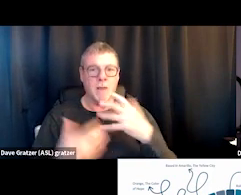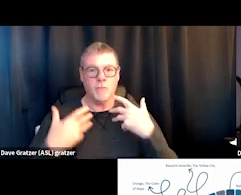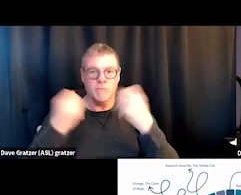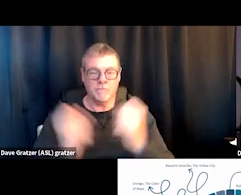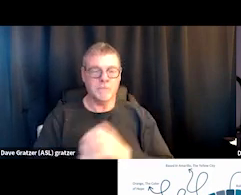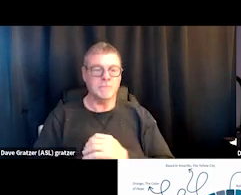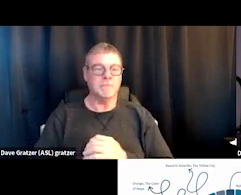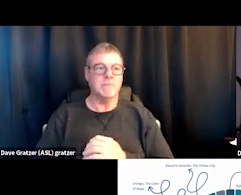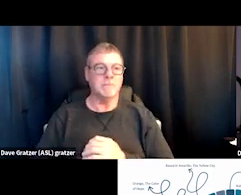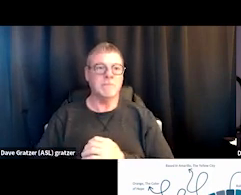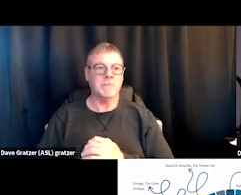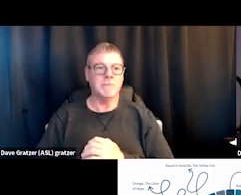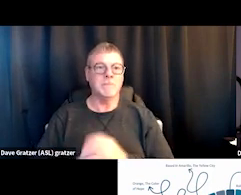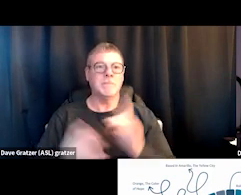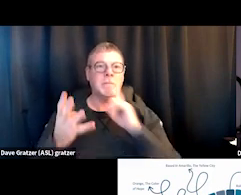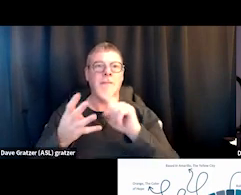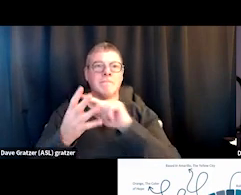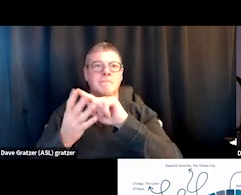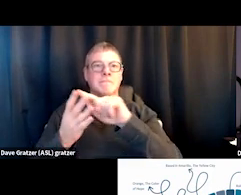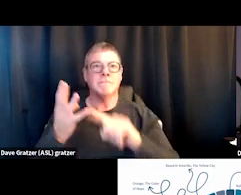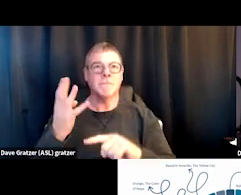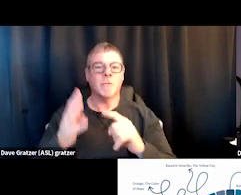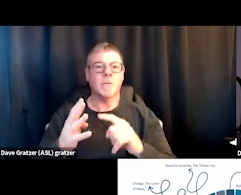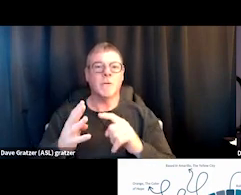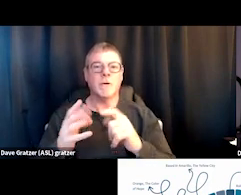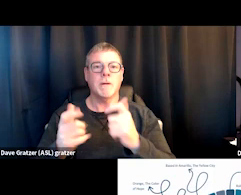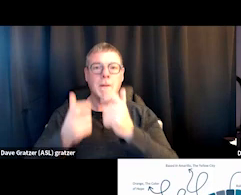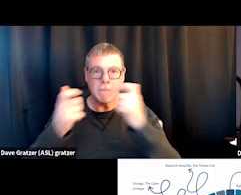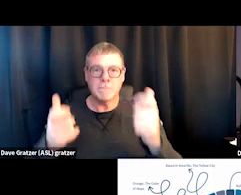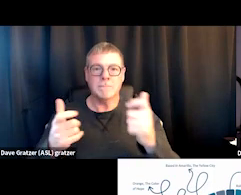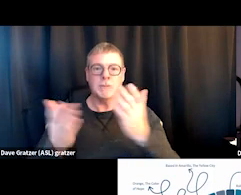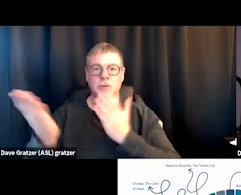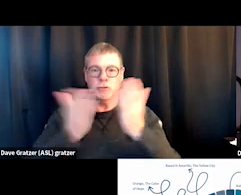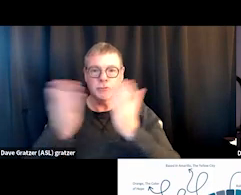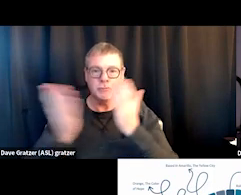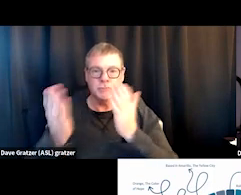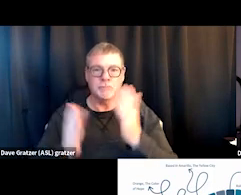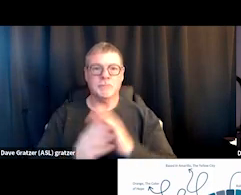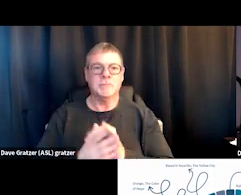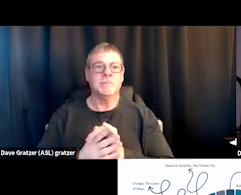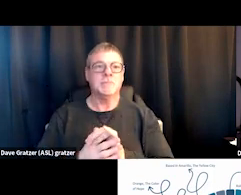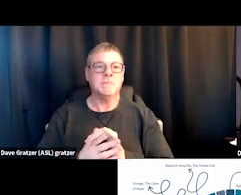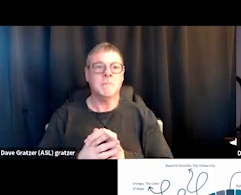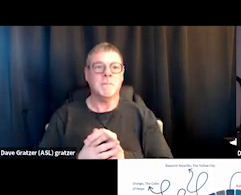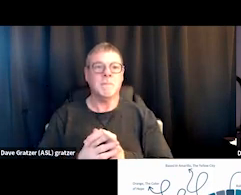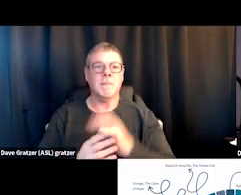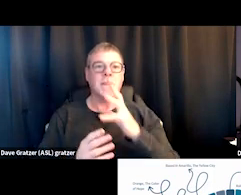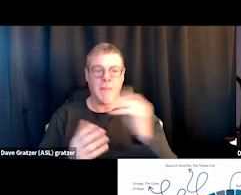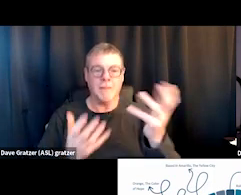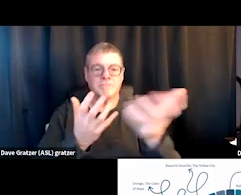So these are the four major service lines that we've established and braided together,